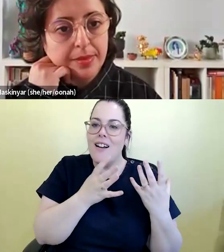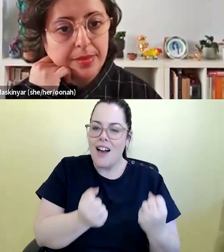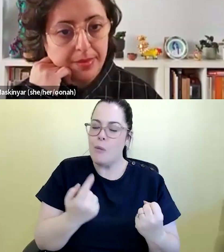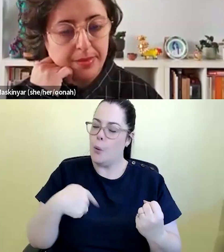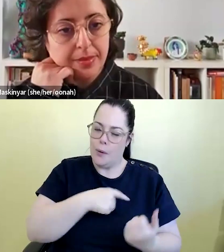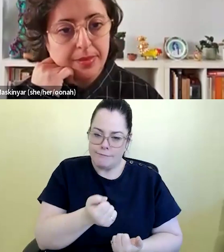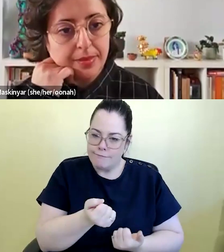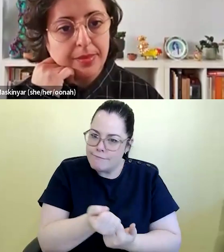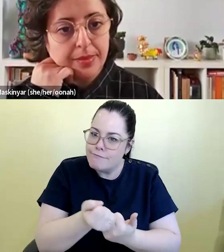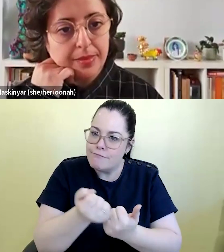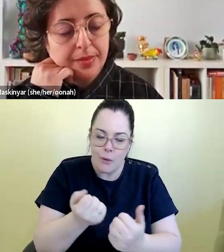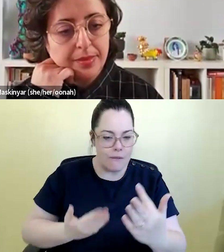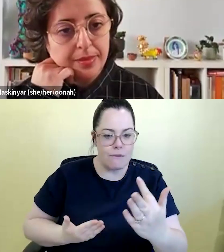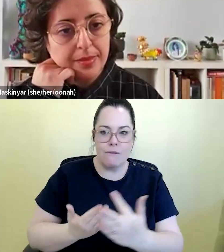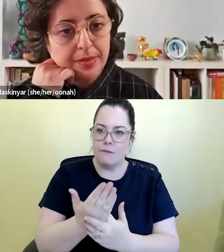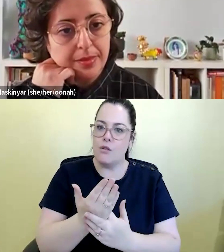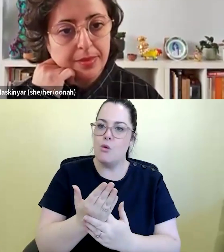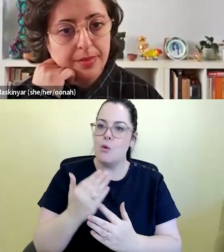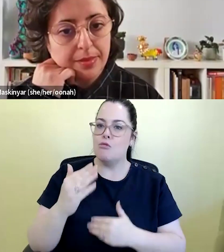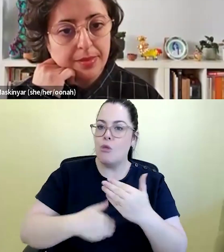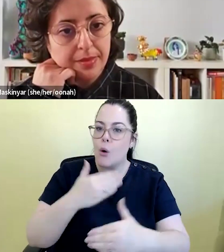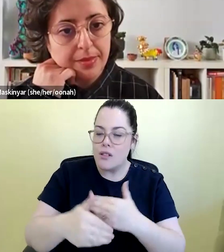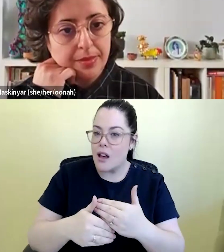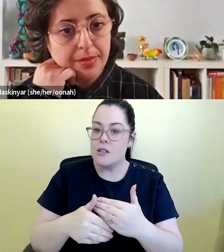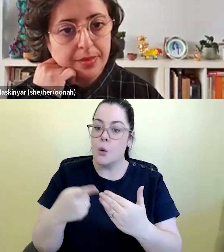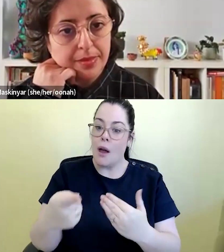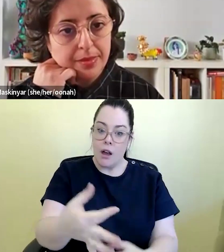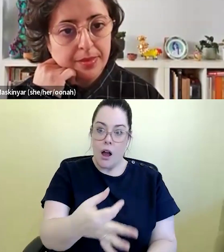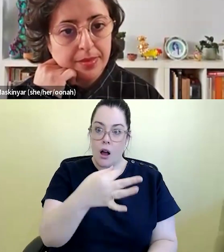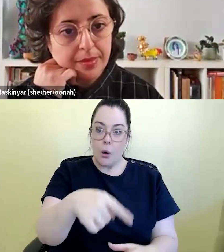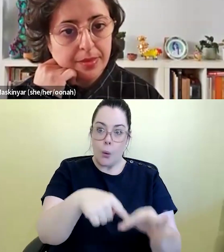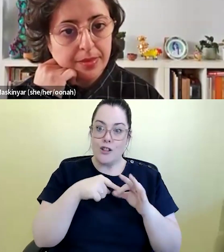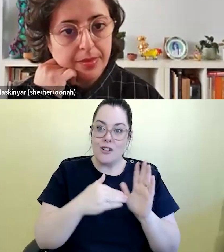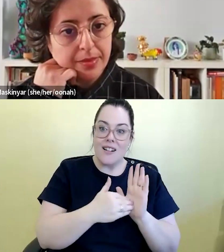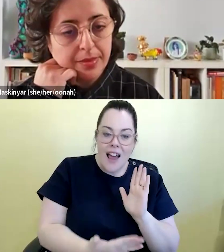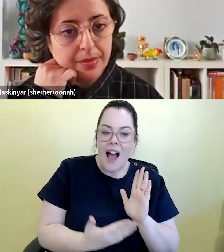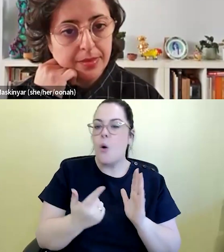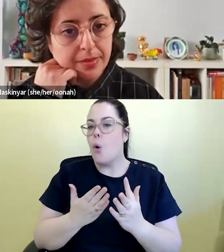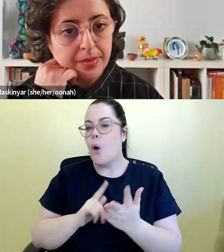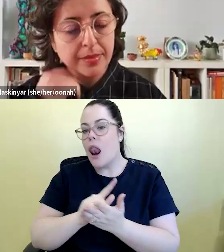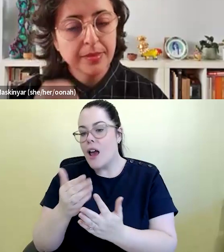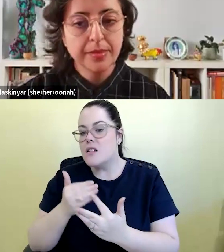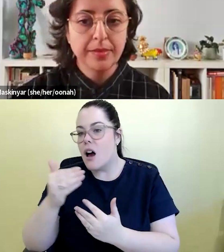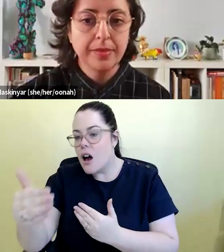step of the way. If you have questions for now, and if we don't get your question today, feel free